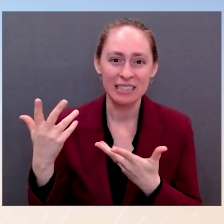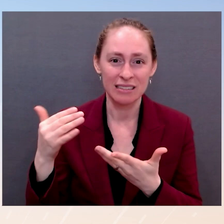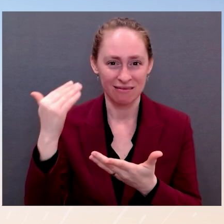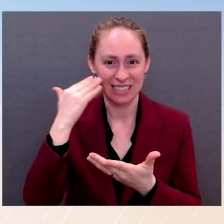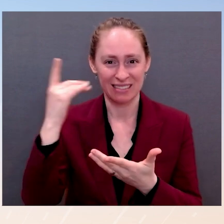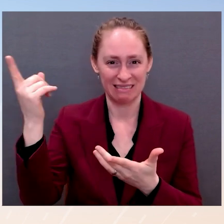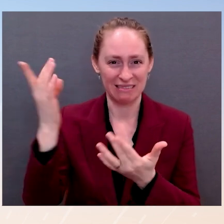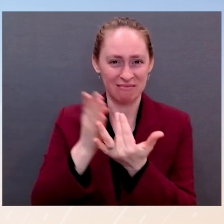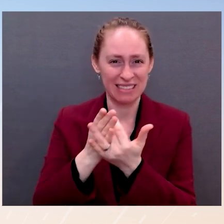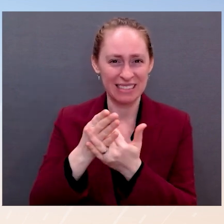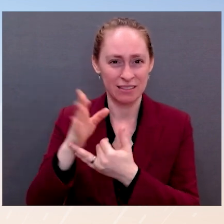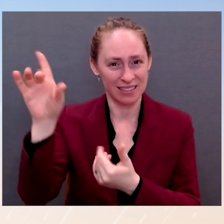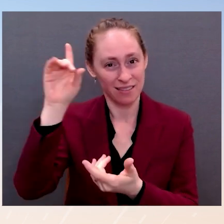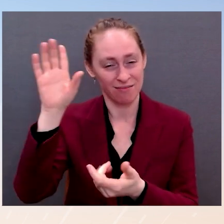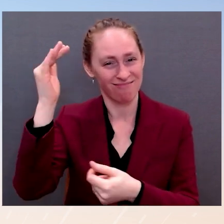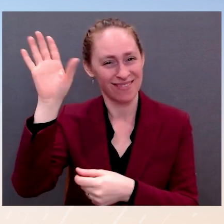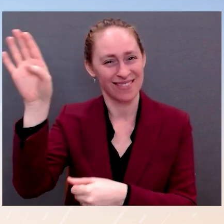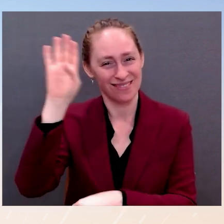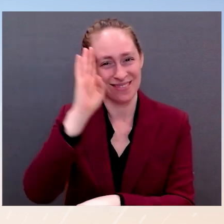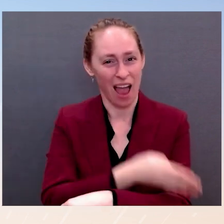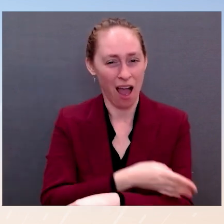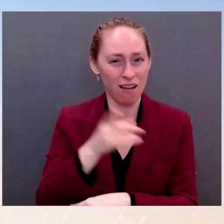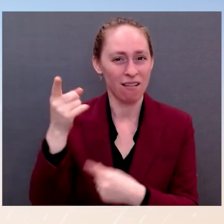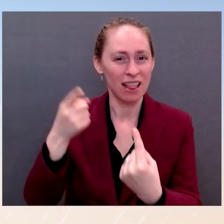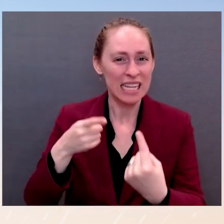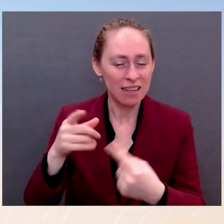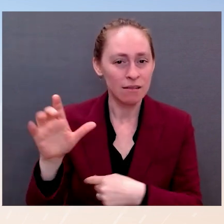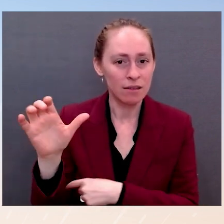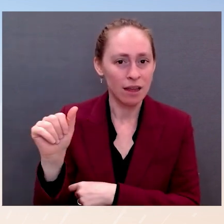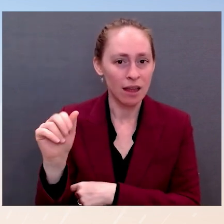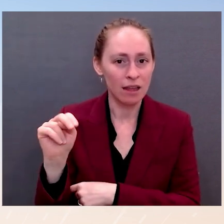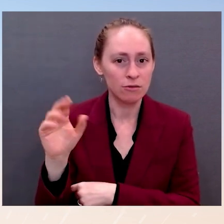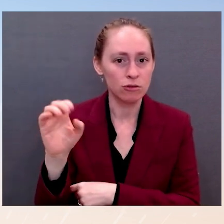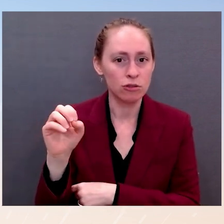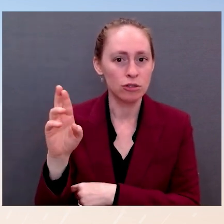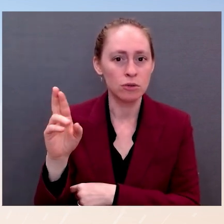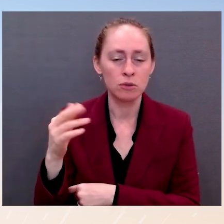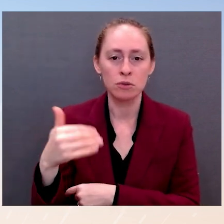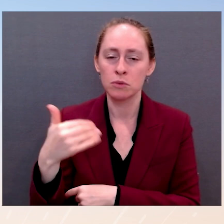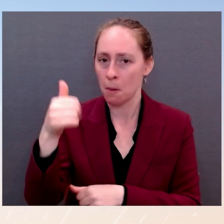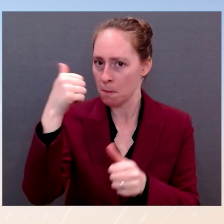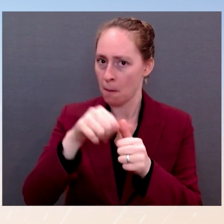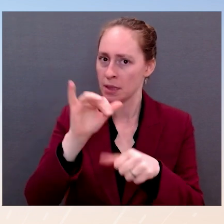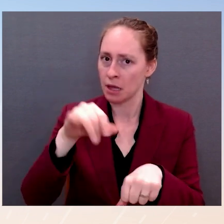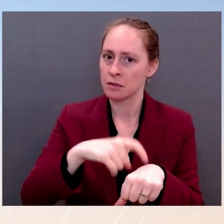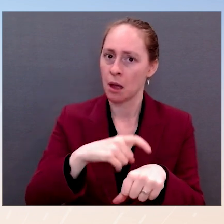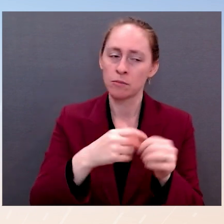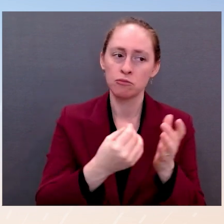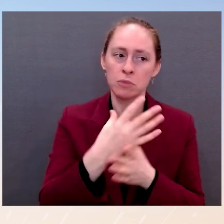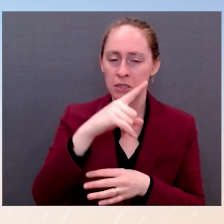was also going through cancer treatment at that very same time. It was a difficult spring and summer for all of us.